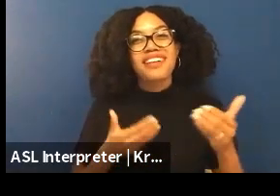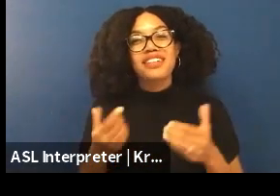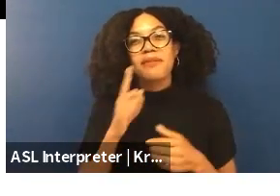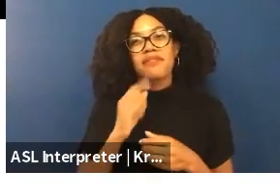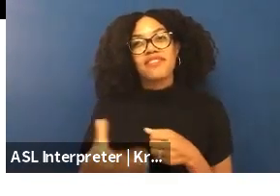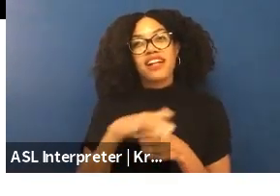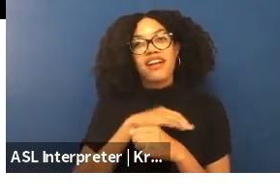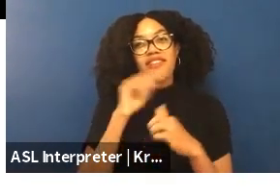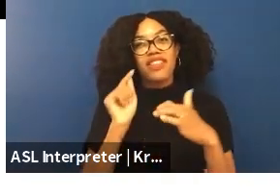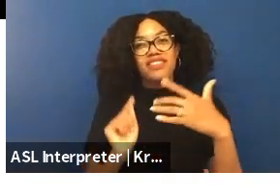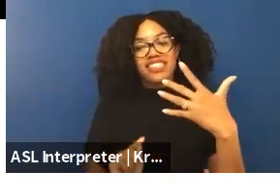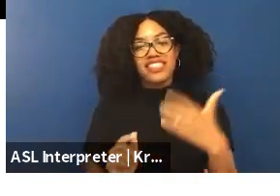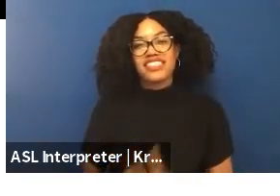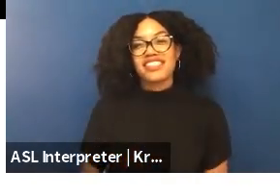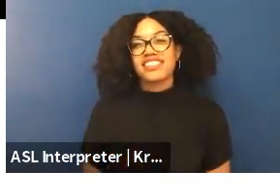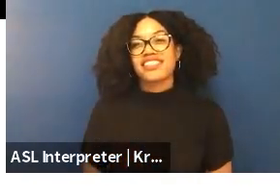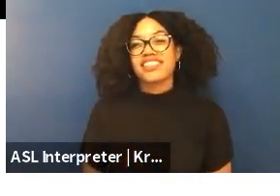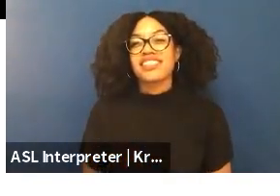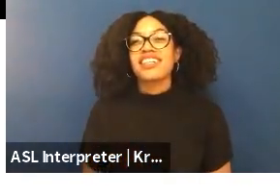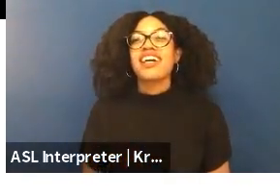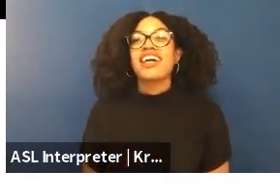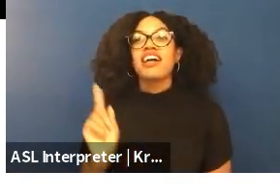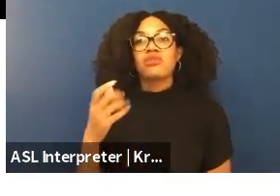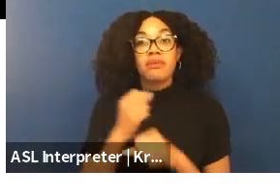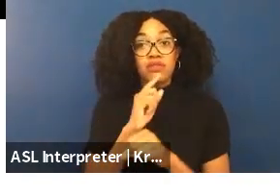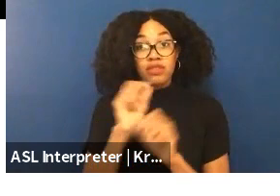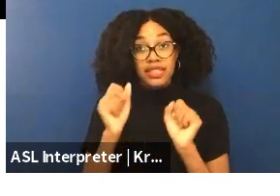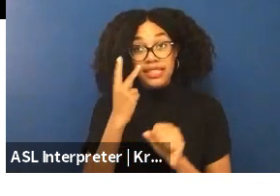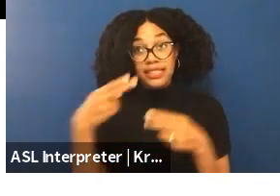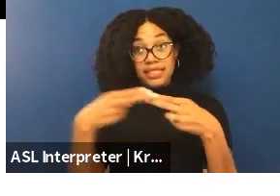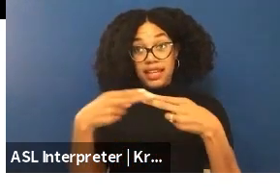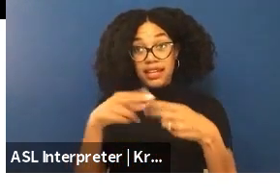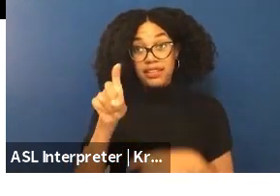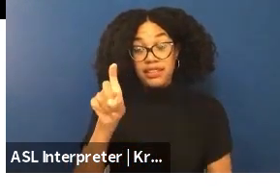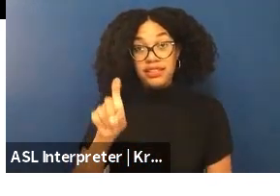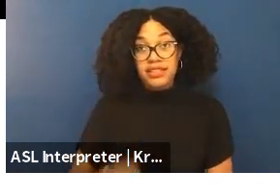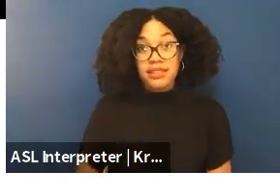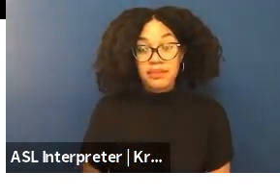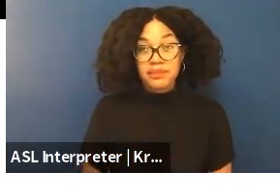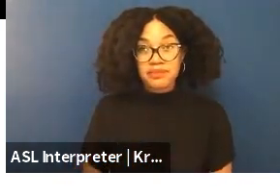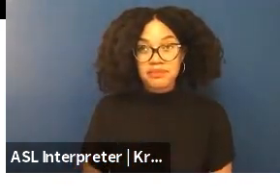PowerPoint. So just want to verify everyone can now see our slide deck. Great, thumbs up.